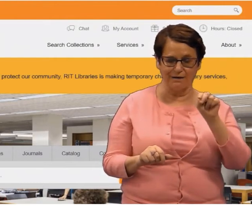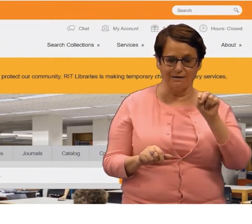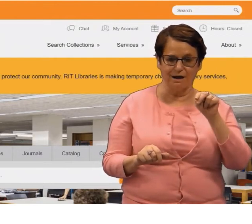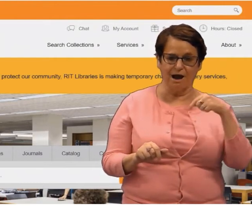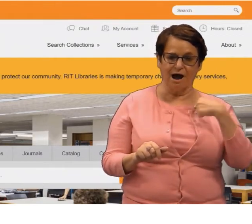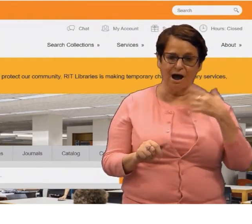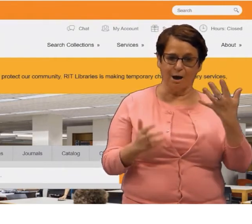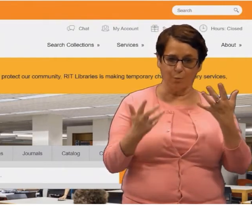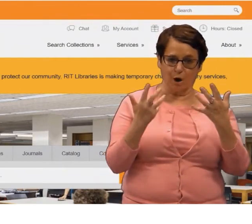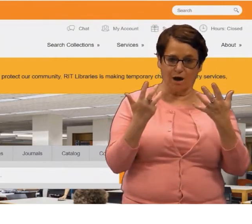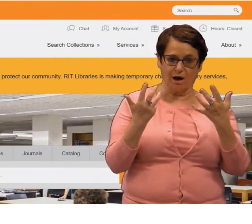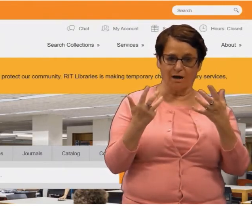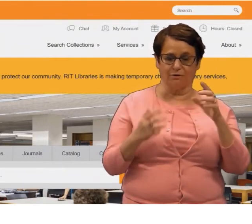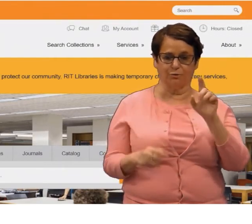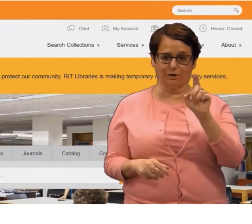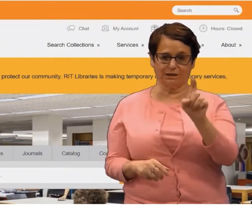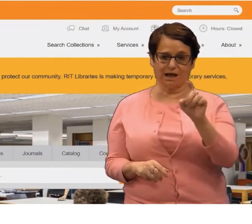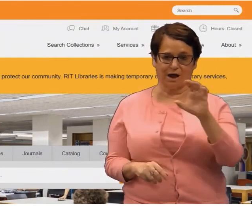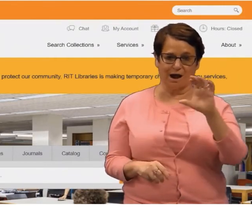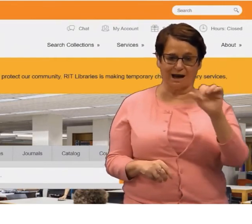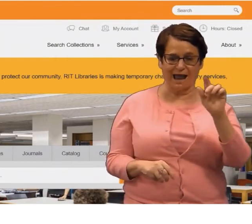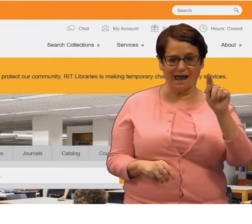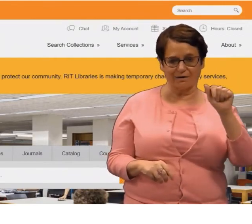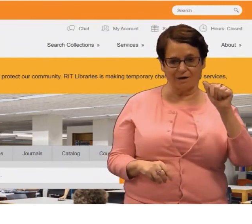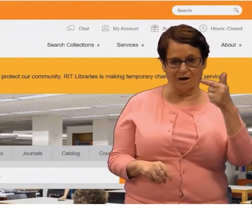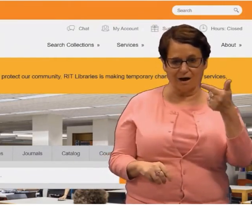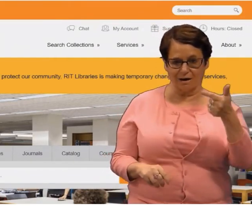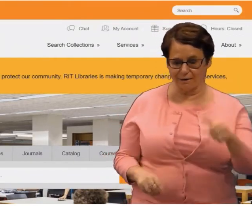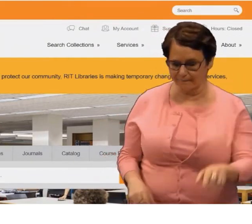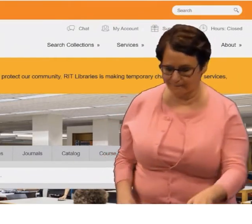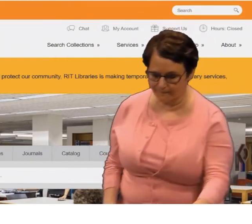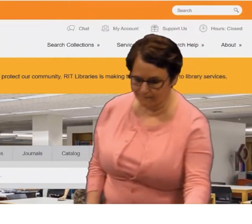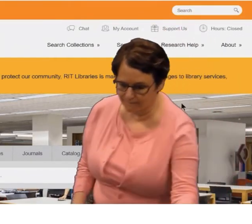You can click on those. I want to click on Catalog.